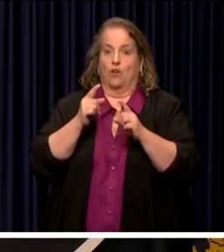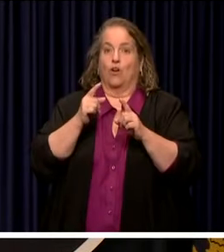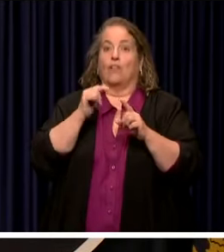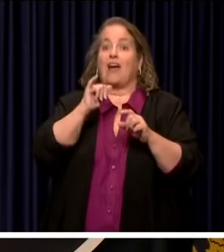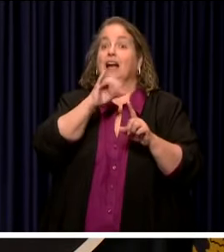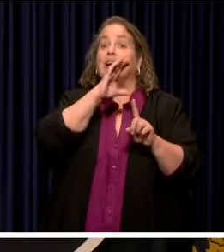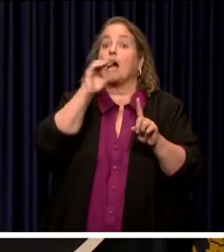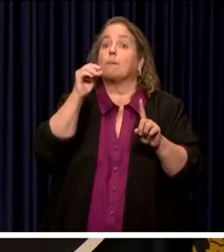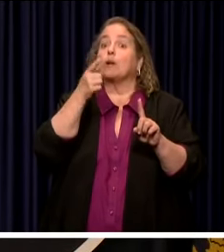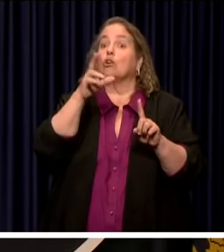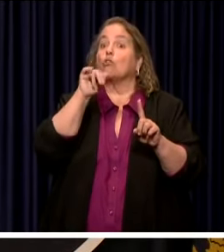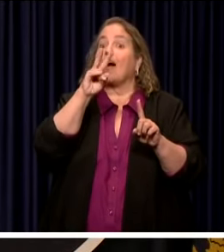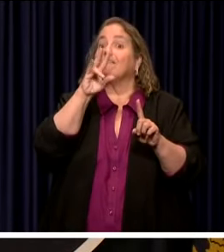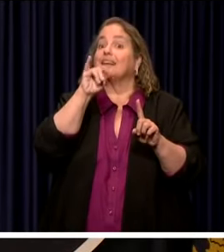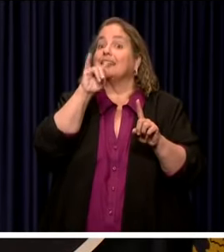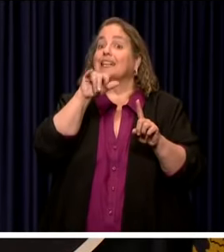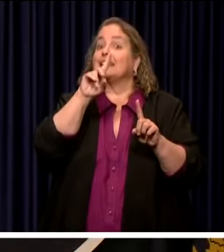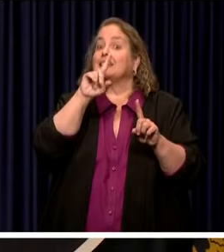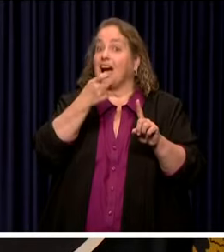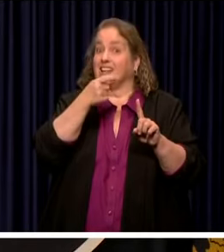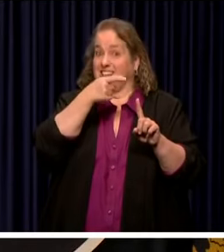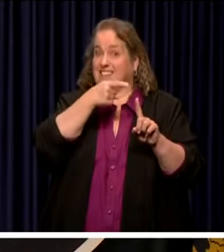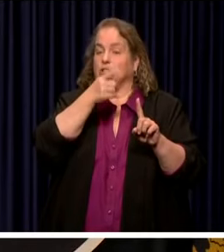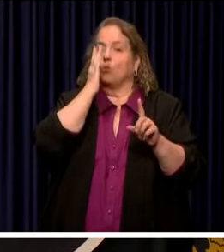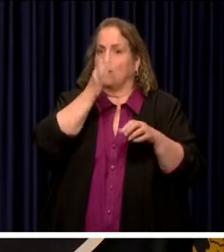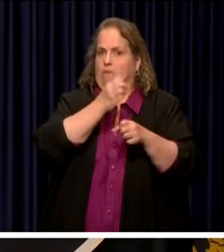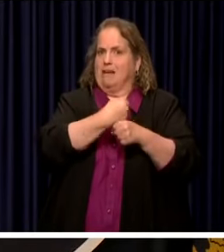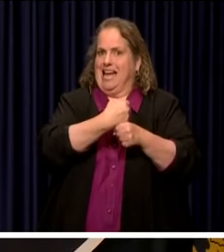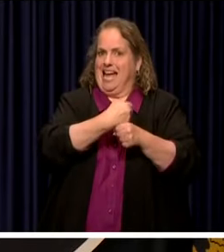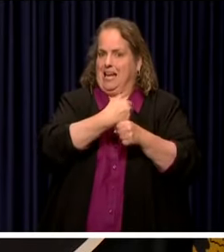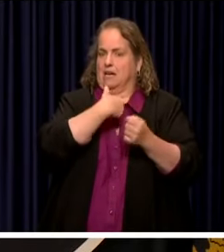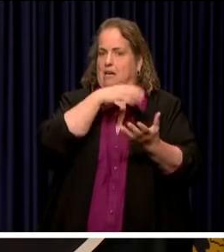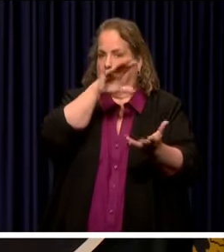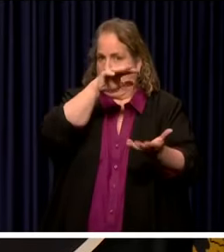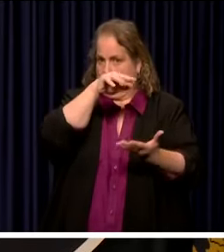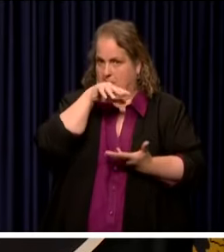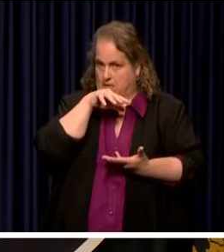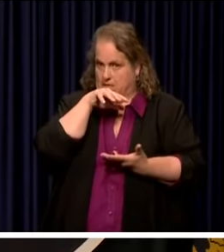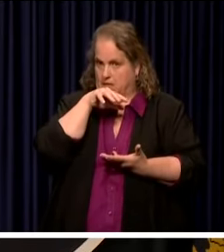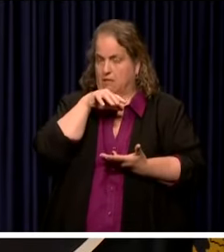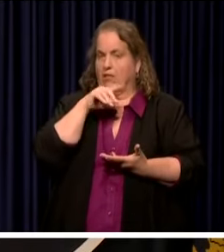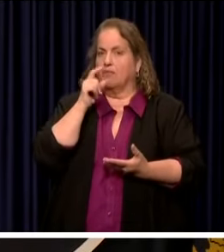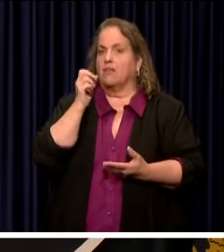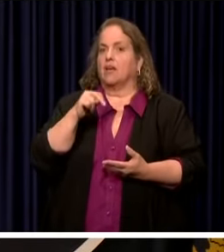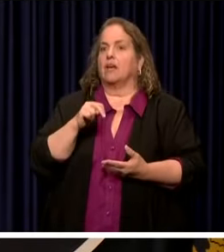STEPS WITH THE ECONOMY. DR. STACK, HE'S GOING TO CORRECT